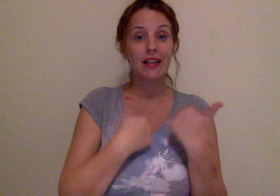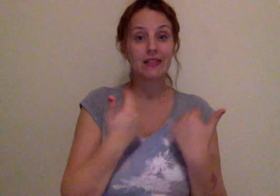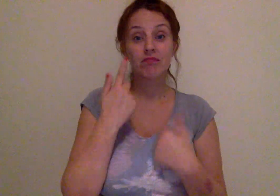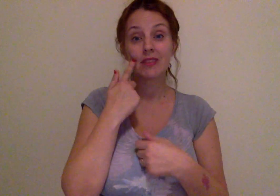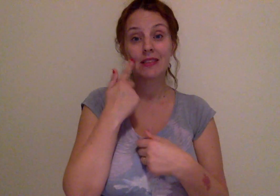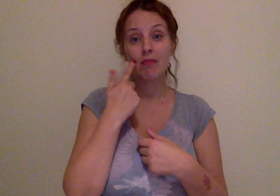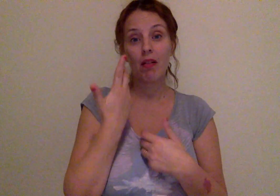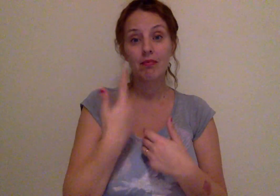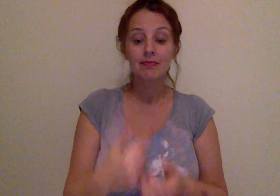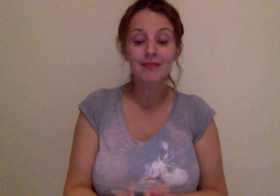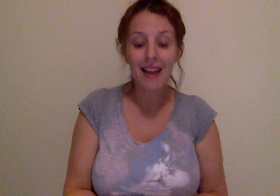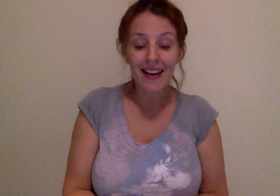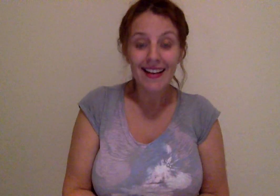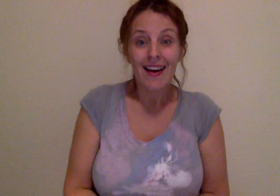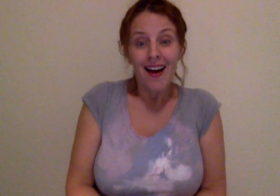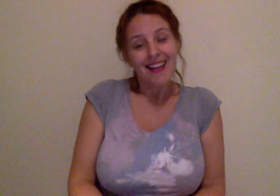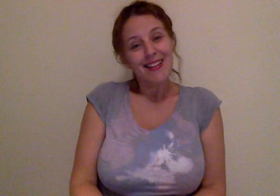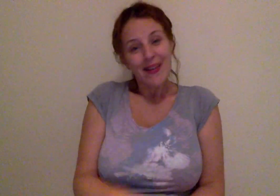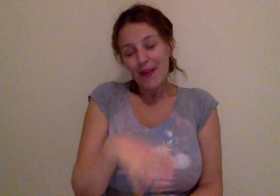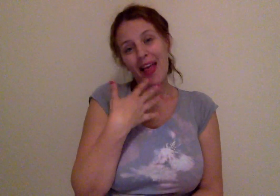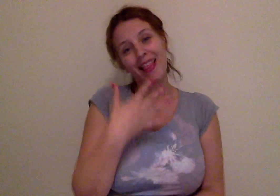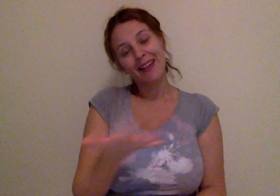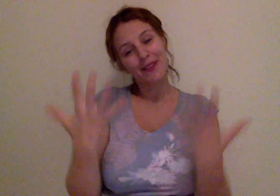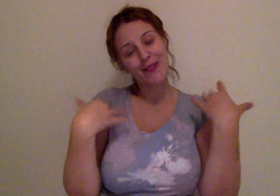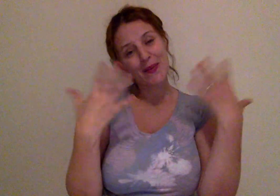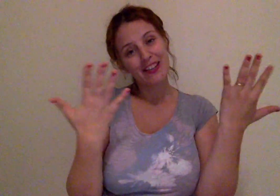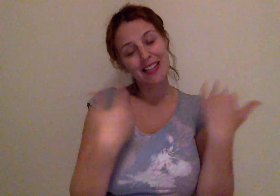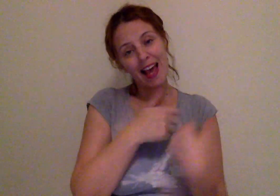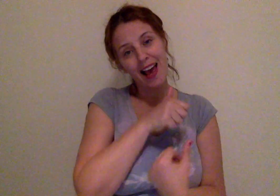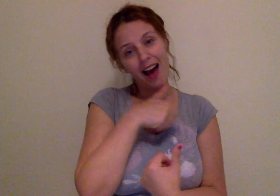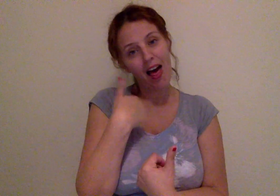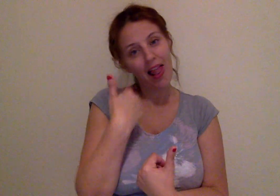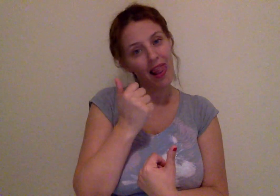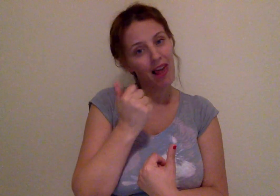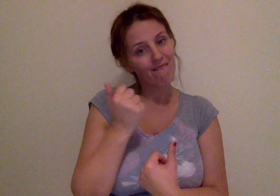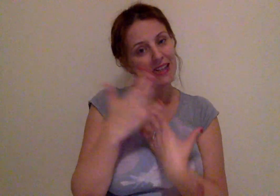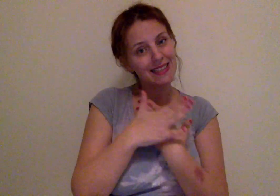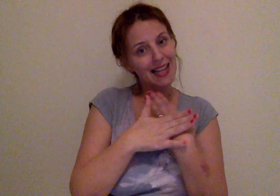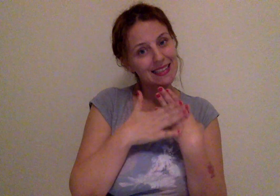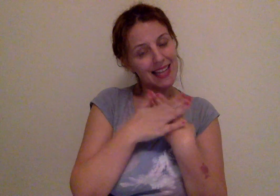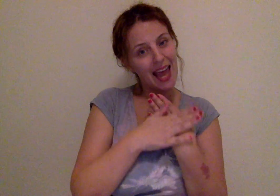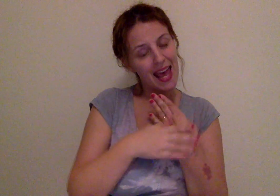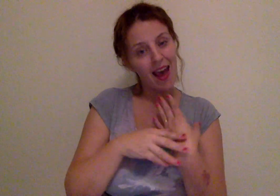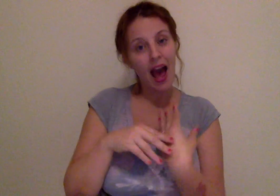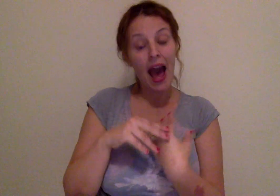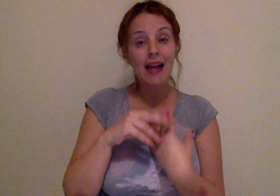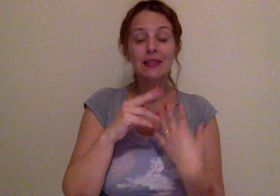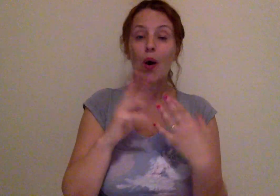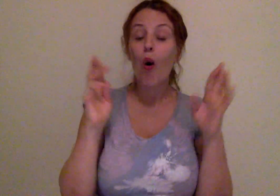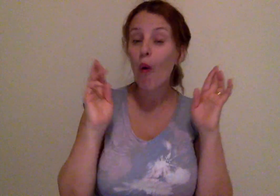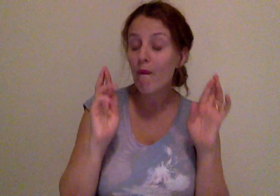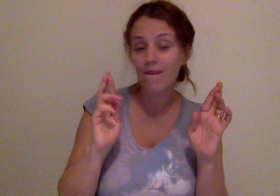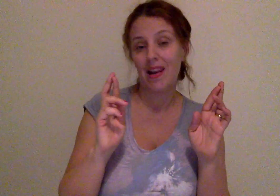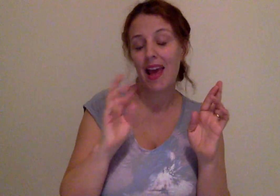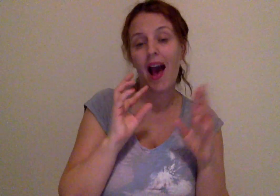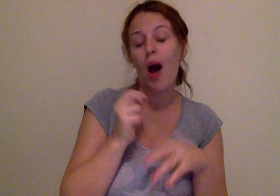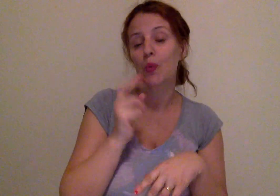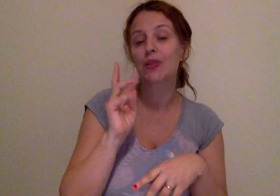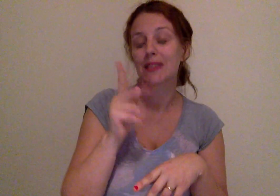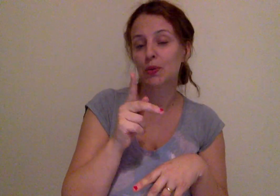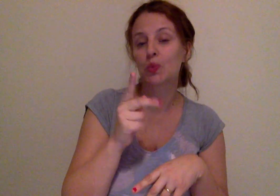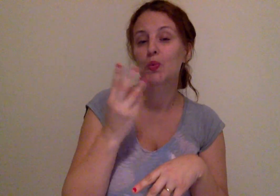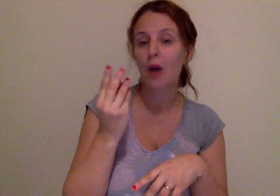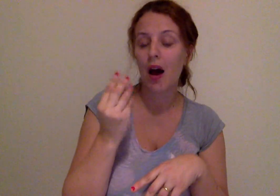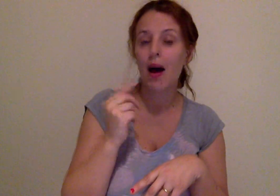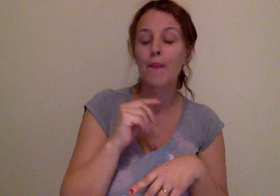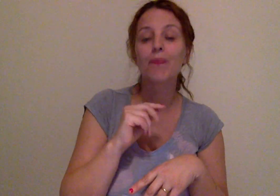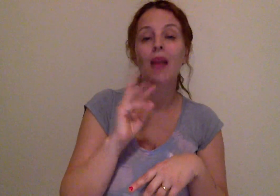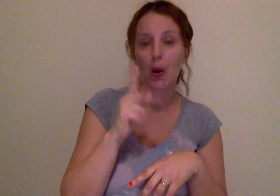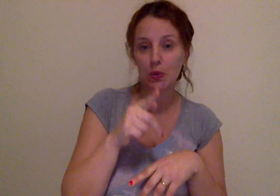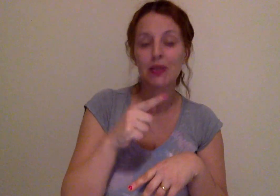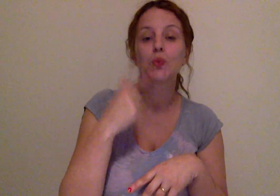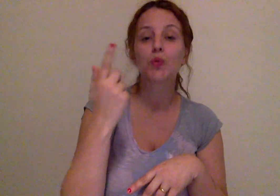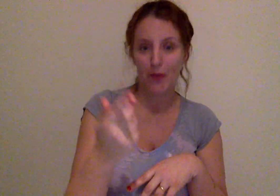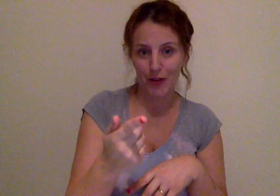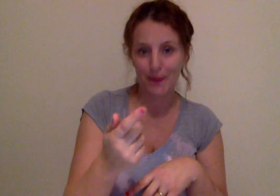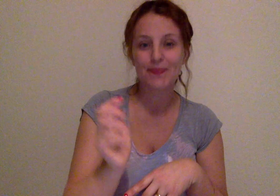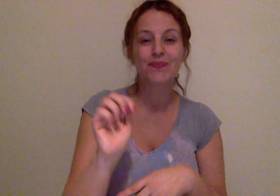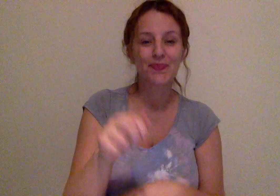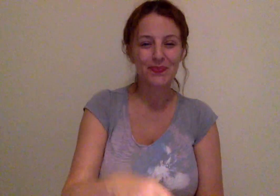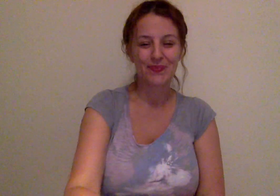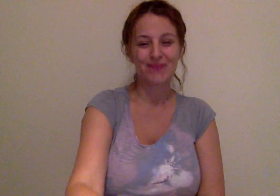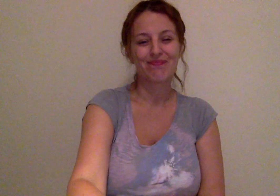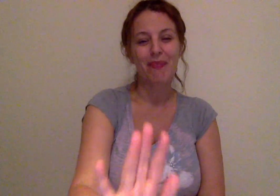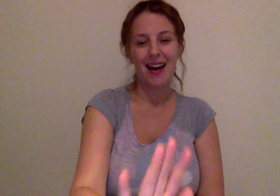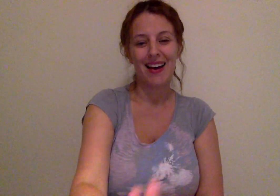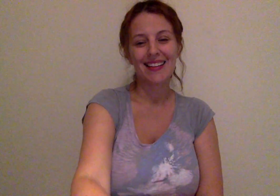Finished, simple.Thank you for watching, have a lovely Saturday and I'll hopefully see you tomorrow. Bye